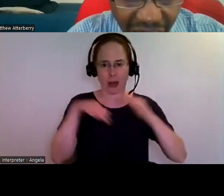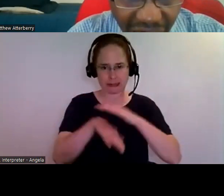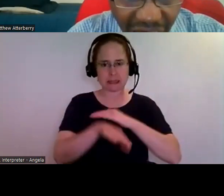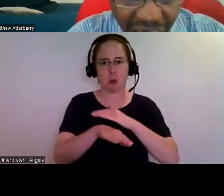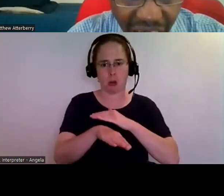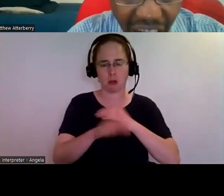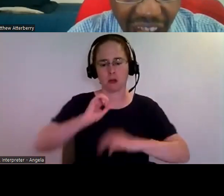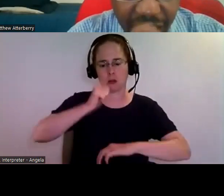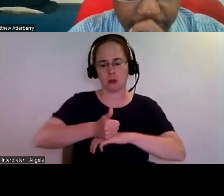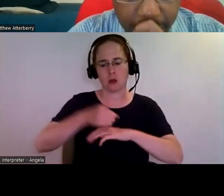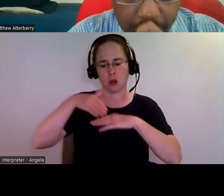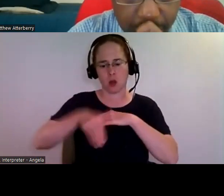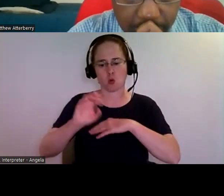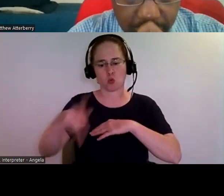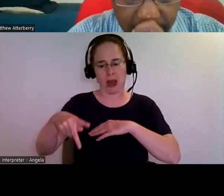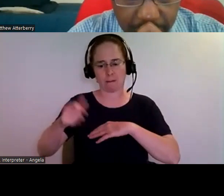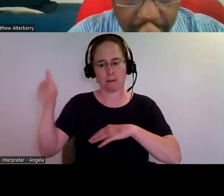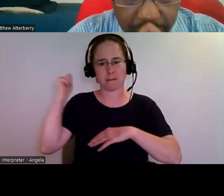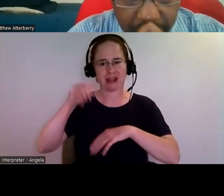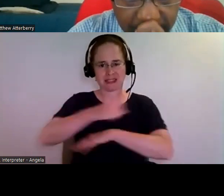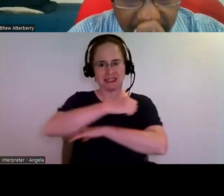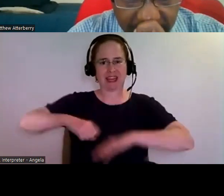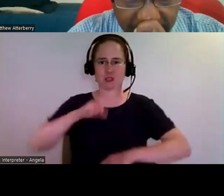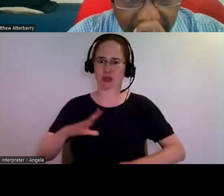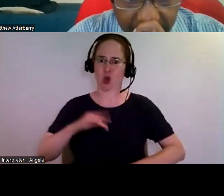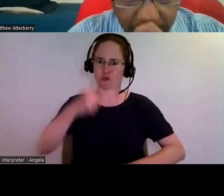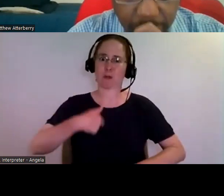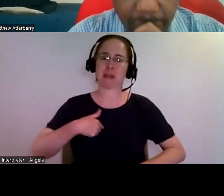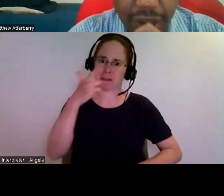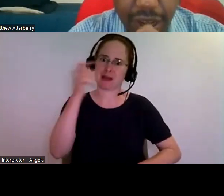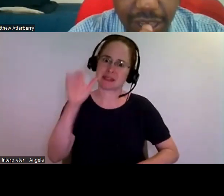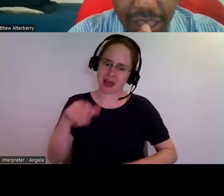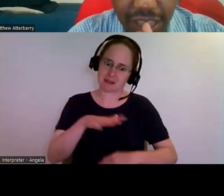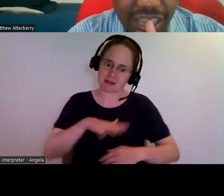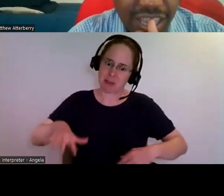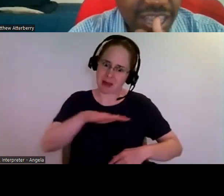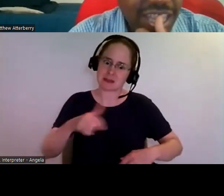put a ramp backstage, which is really awesome for me because that's a space that I am in a lot of